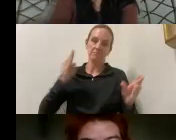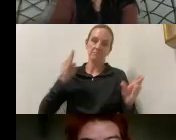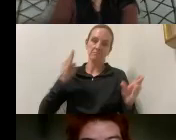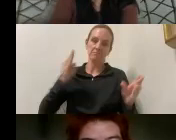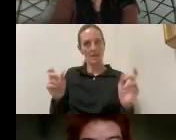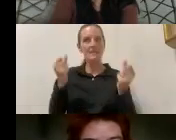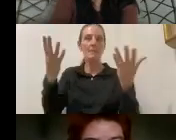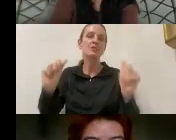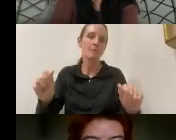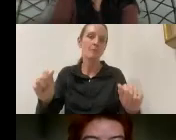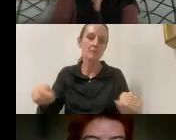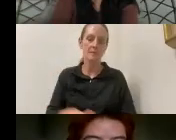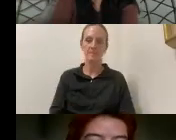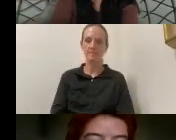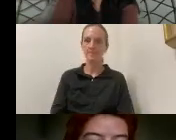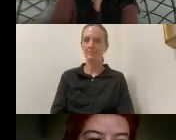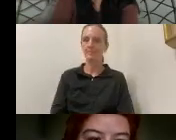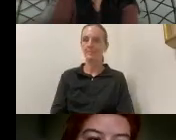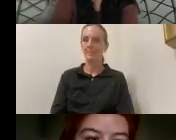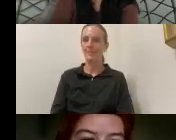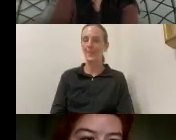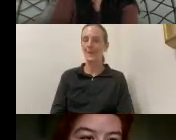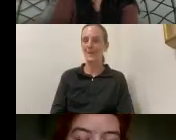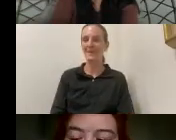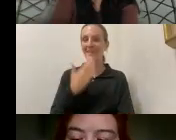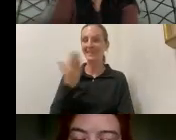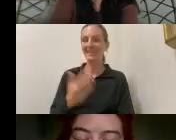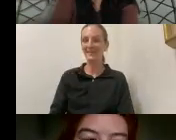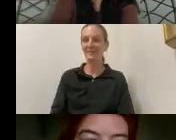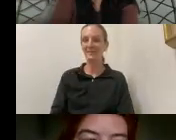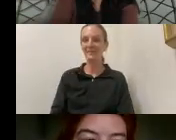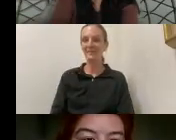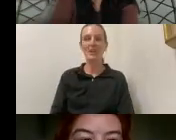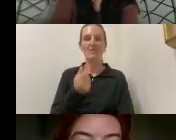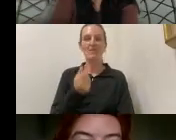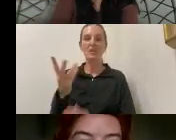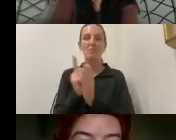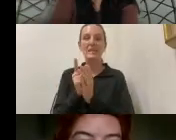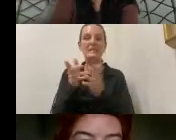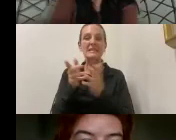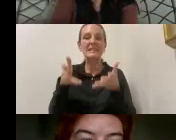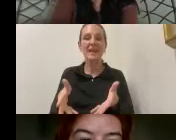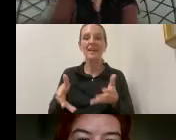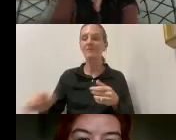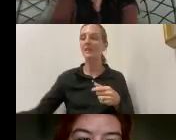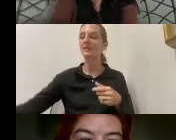Thank you. So we have a few minutes left.